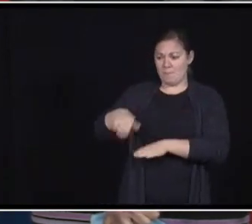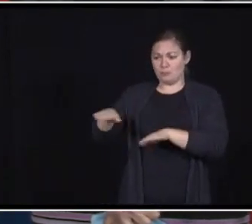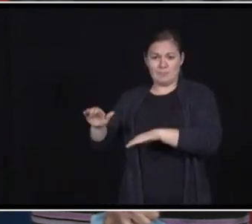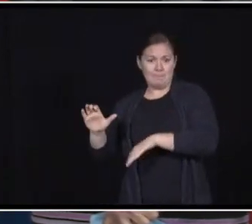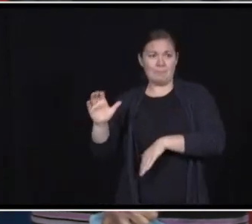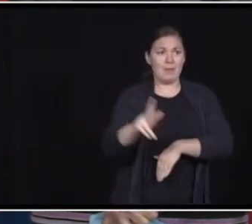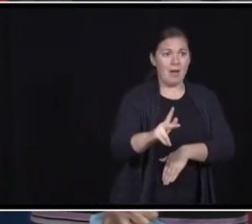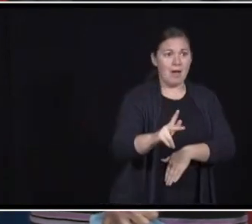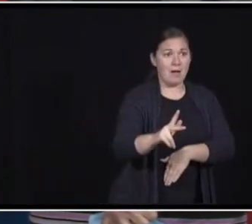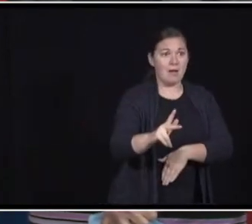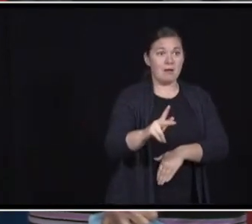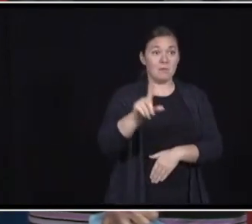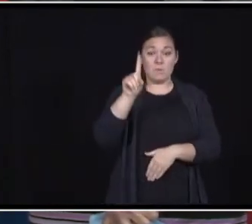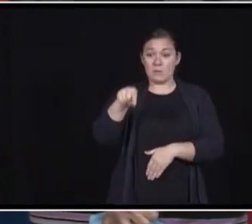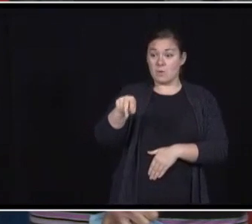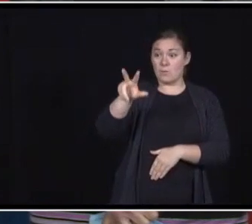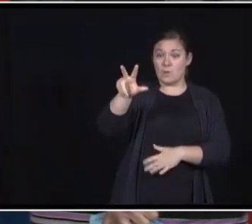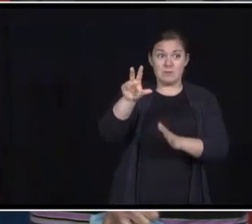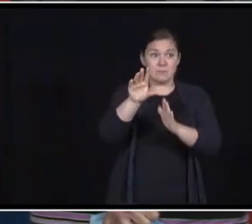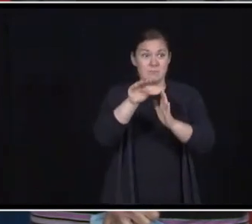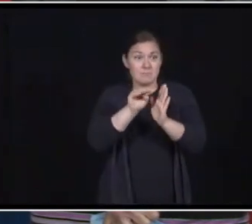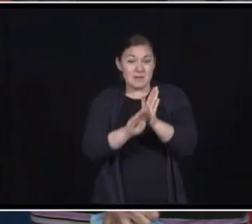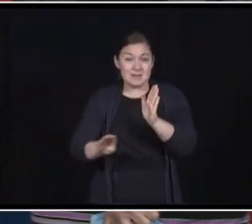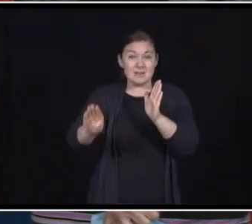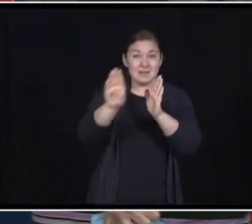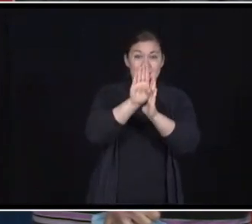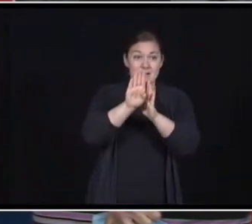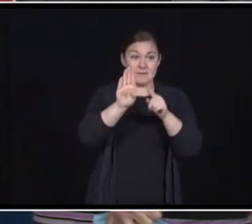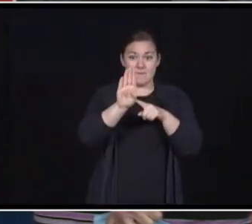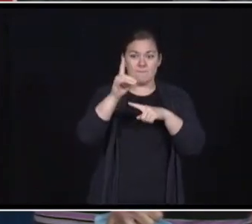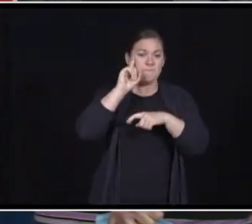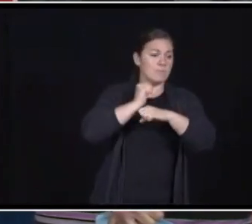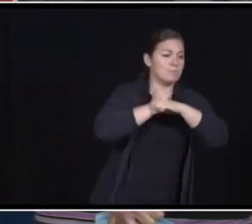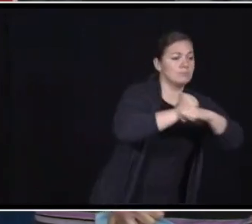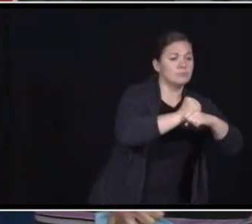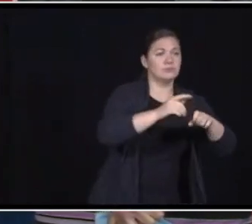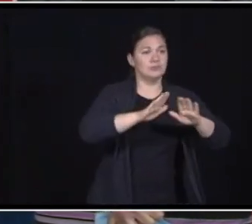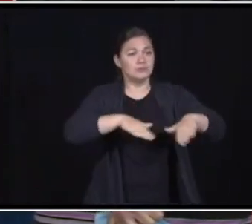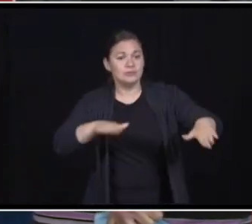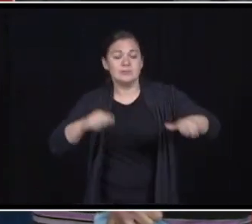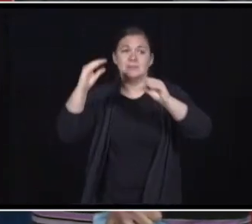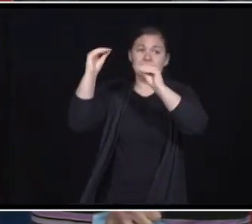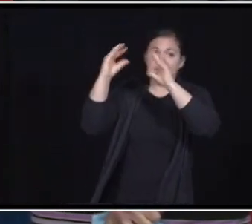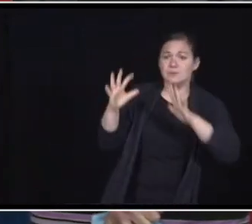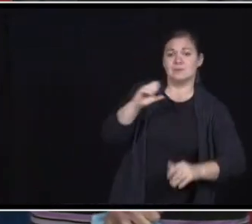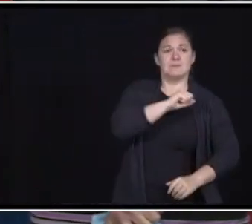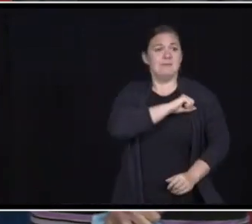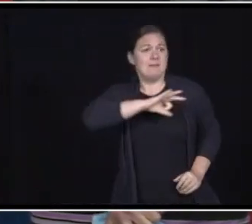to keep our kids safe , keep our teachers safe and stop. As safe as possible.